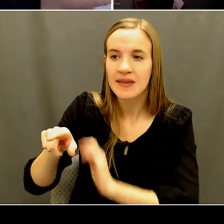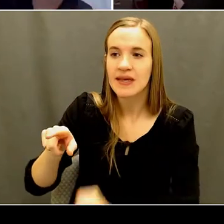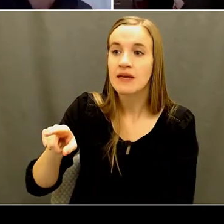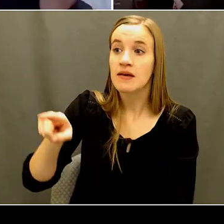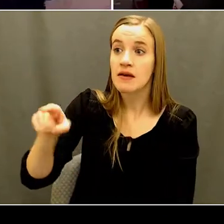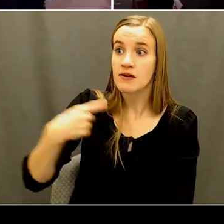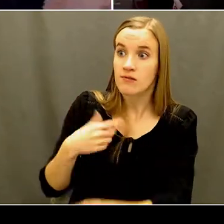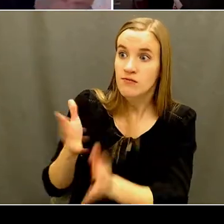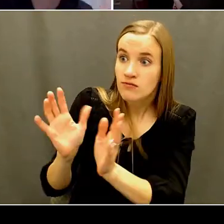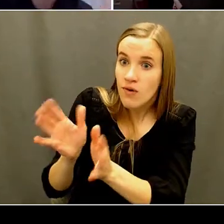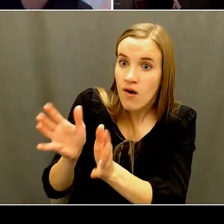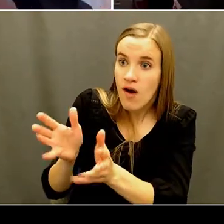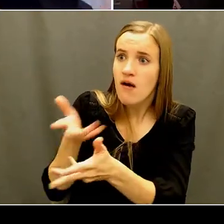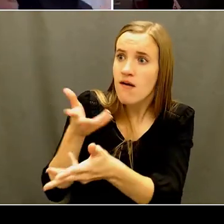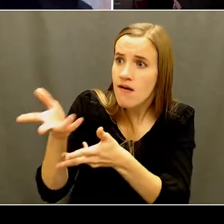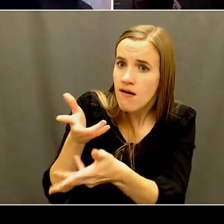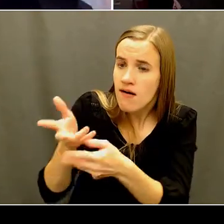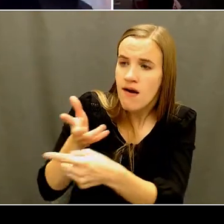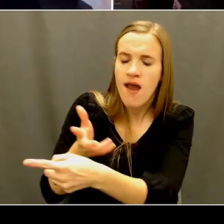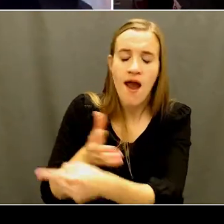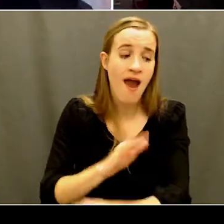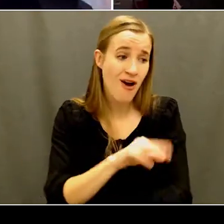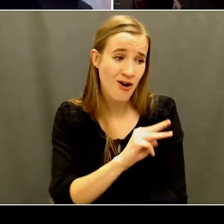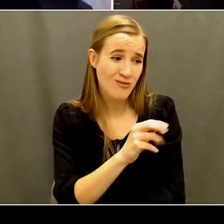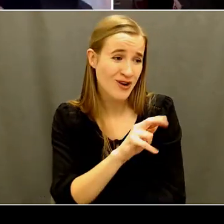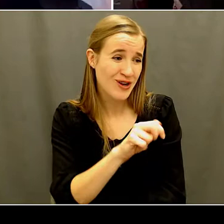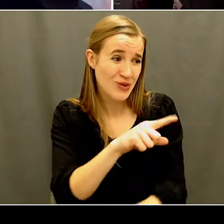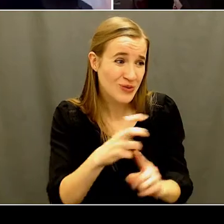life. Your work is incredible. I'm just so glad to know you exist. And I stayed